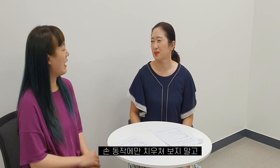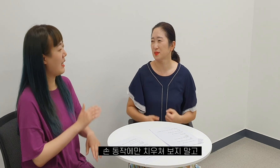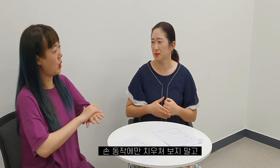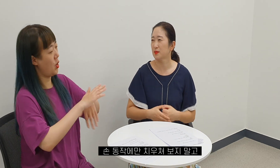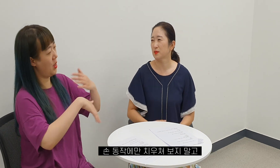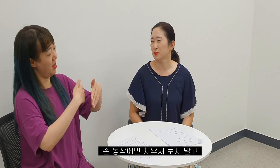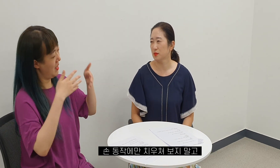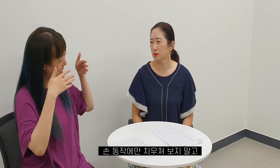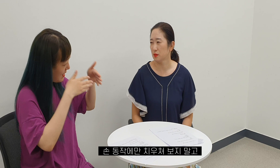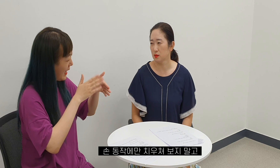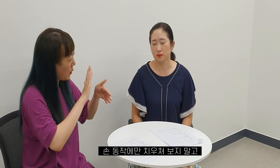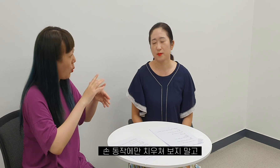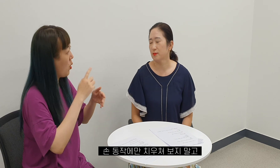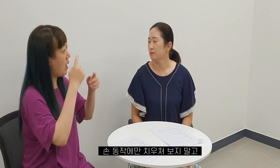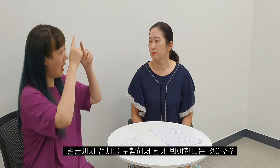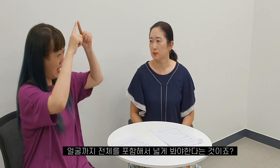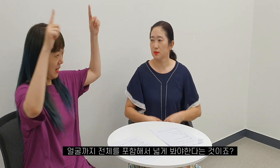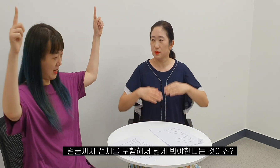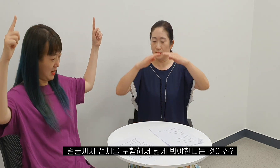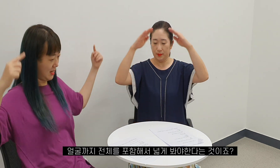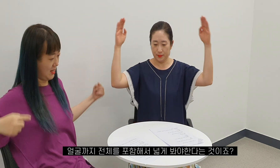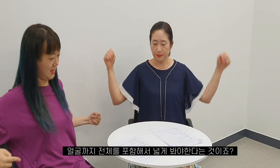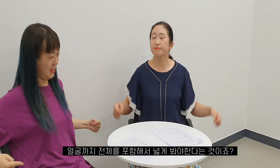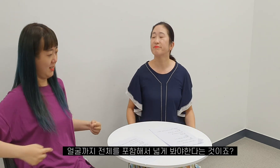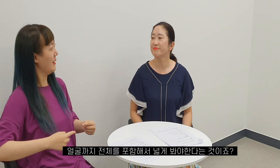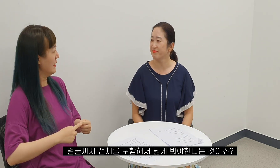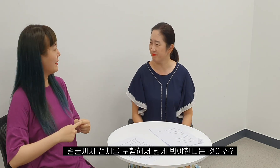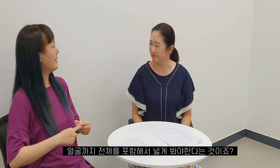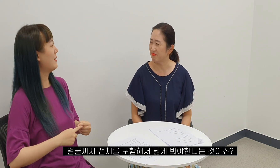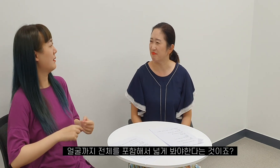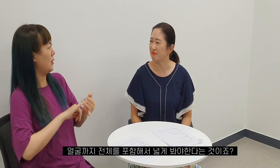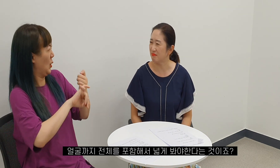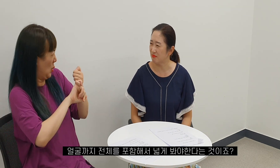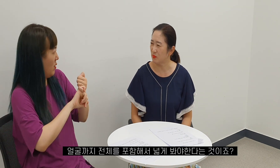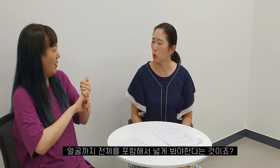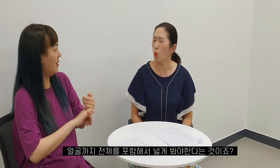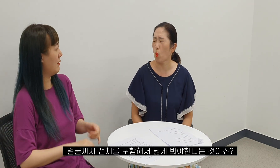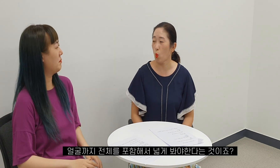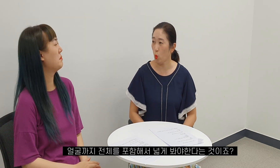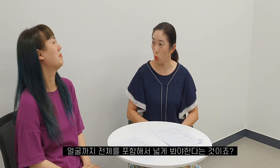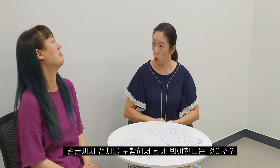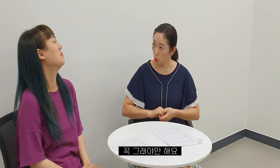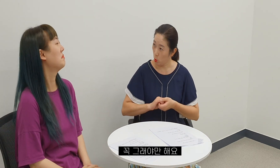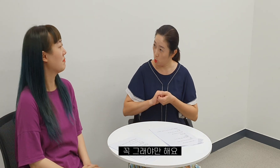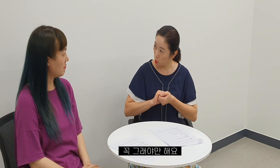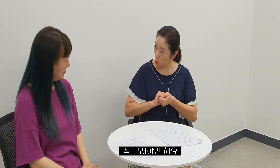Do you mean that you should look broadly, including the entire face, rather than focusing only on hand movements?